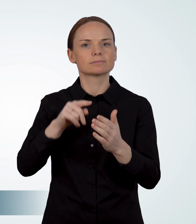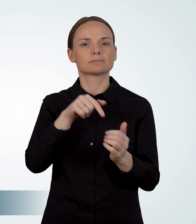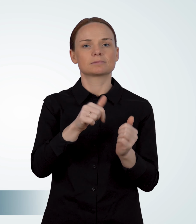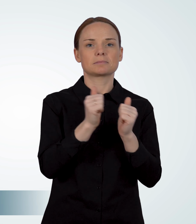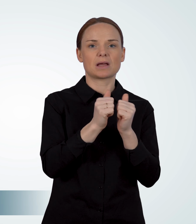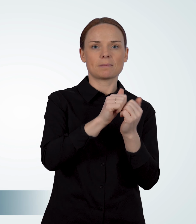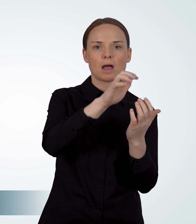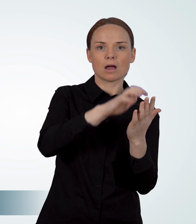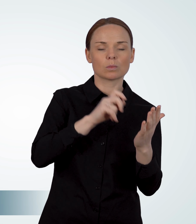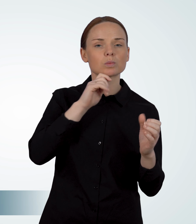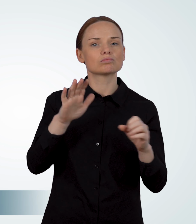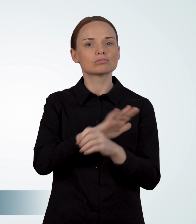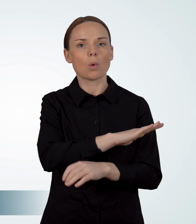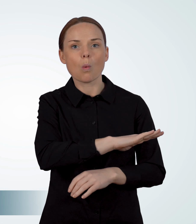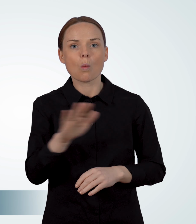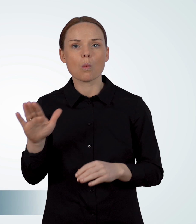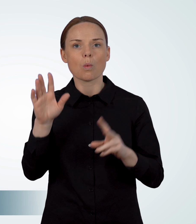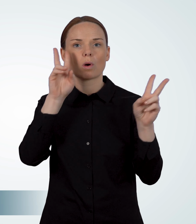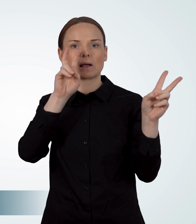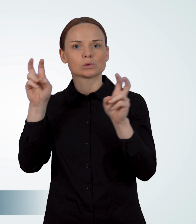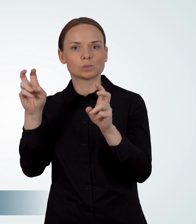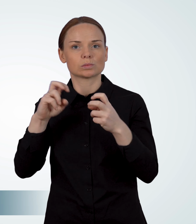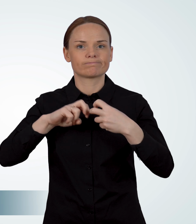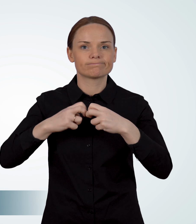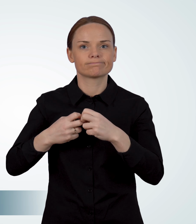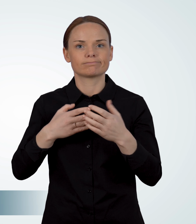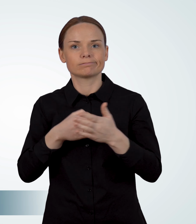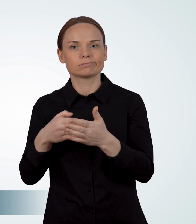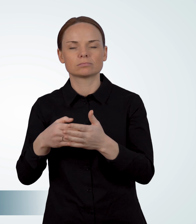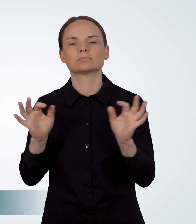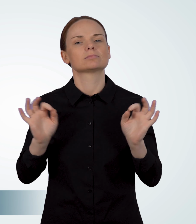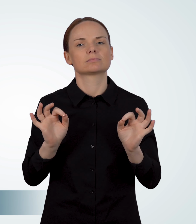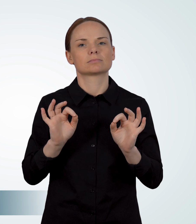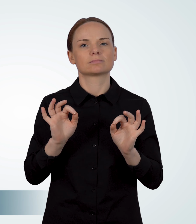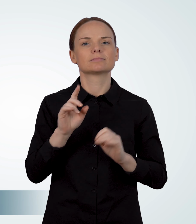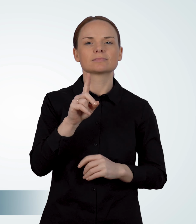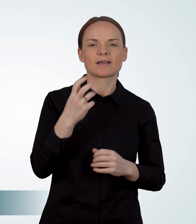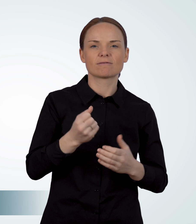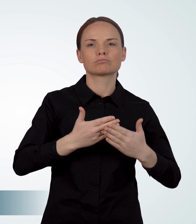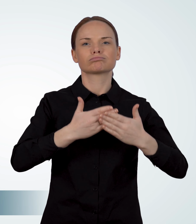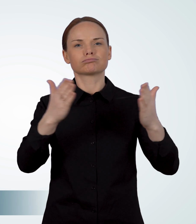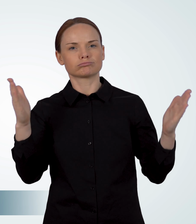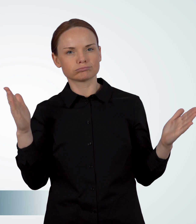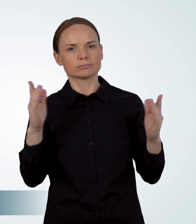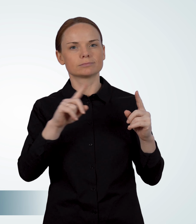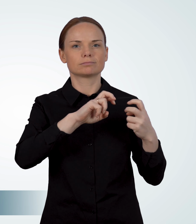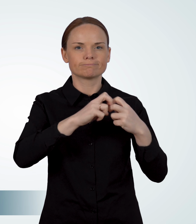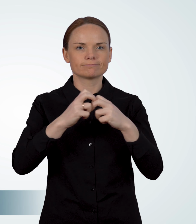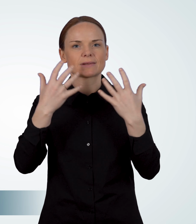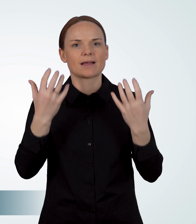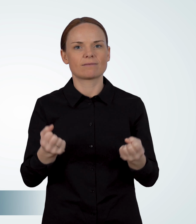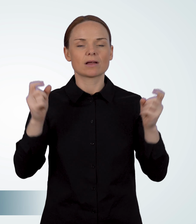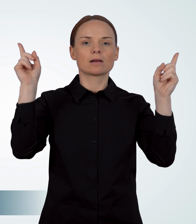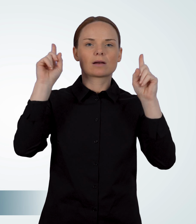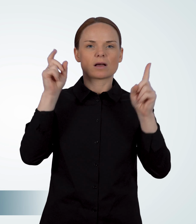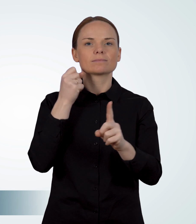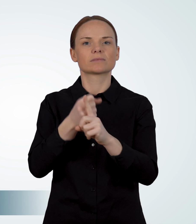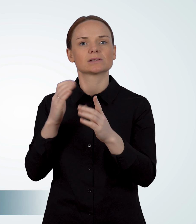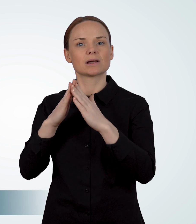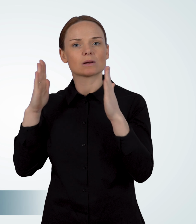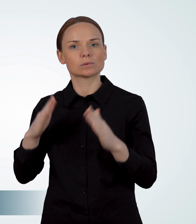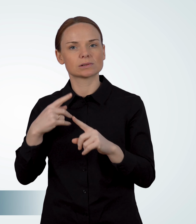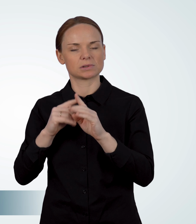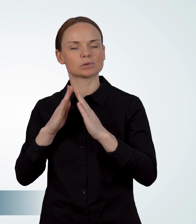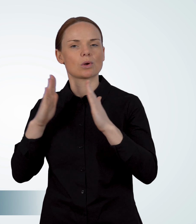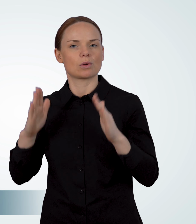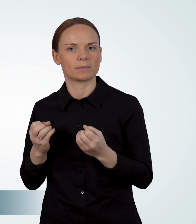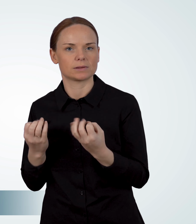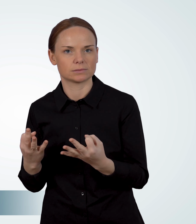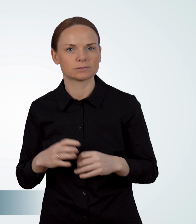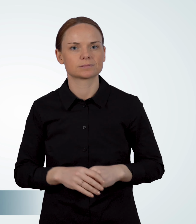The paper doesn’t cover every issue but looks at a broad range of factors affecting housing and homelessness.